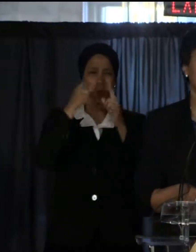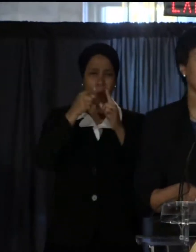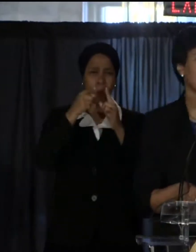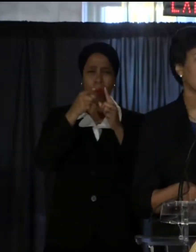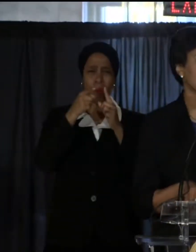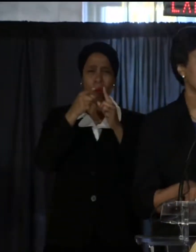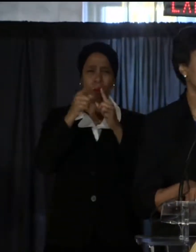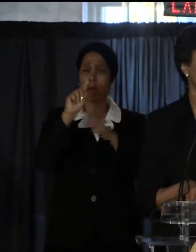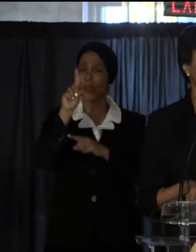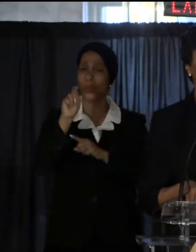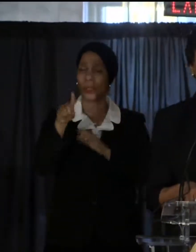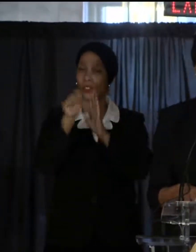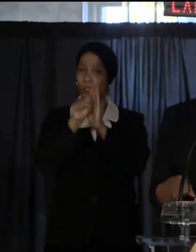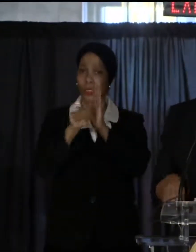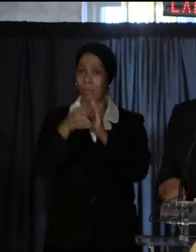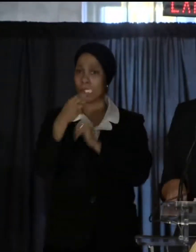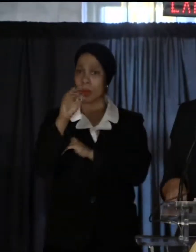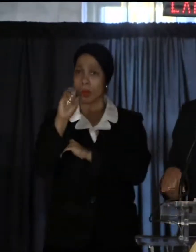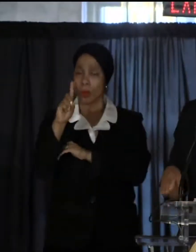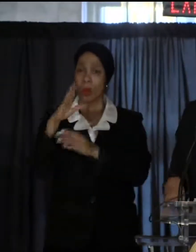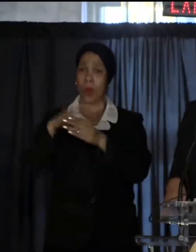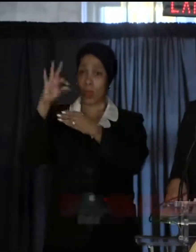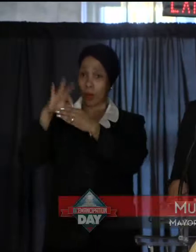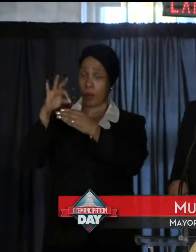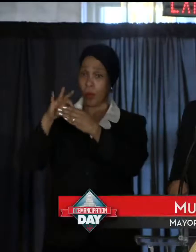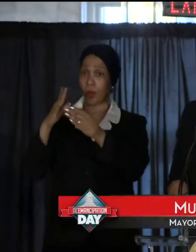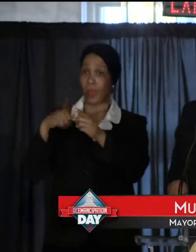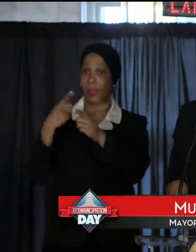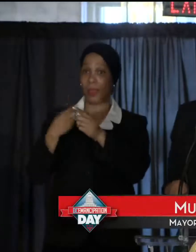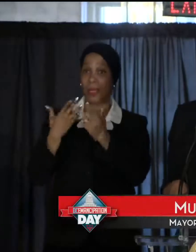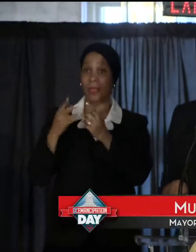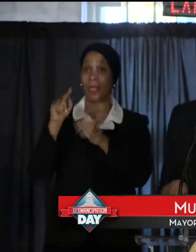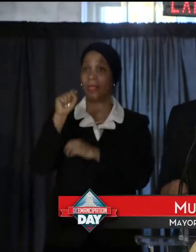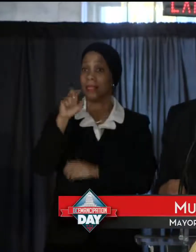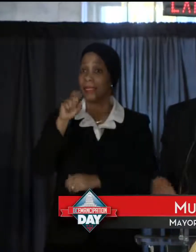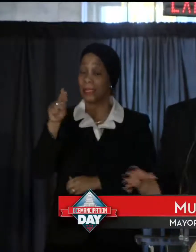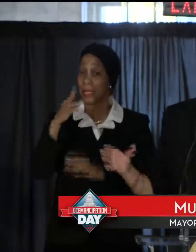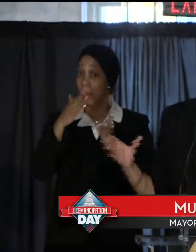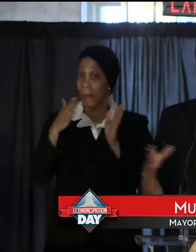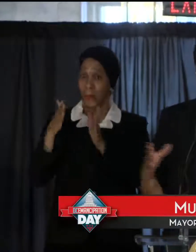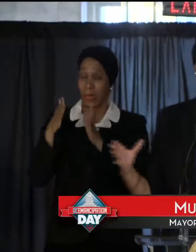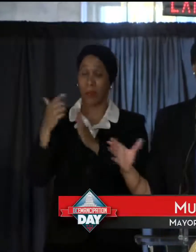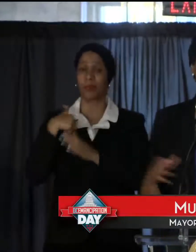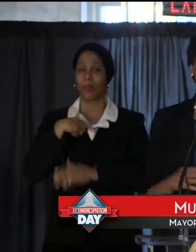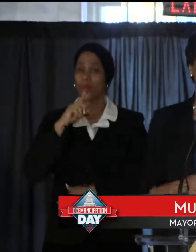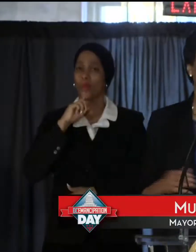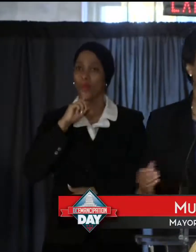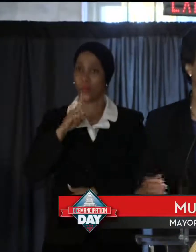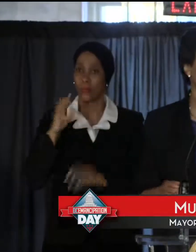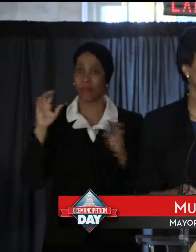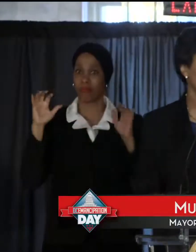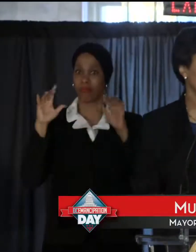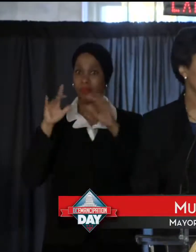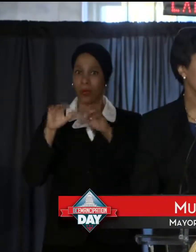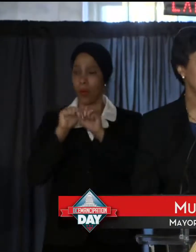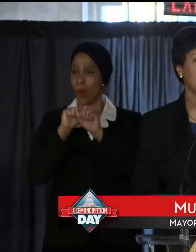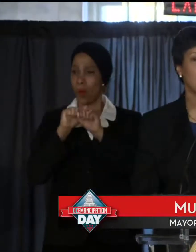QUESTION OF STATEHOOD ON THE BALLOT AND FOLLOWING THE TENNESSEE PLAN WE REALLY GATHERED ALL OF OUR FORCES TO